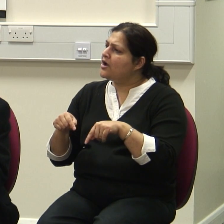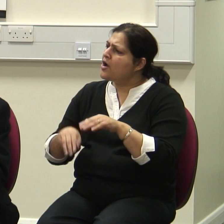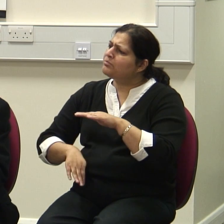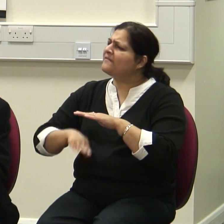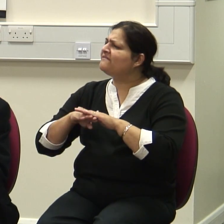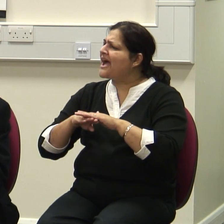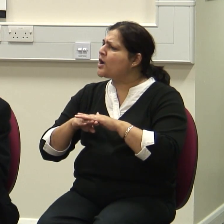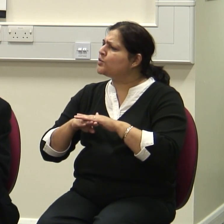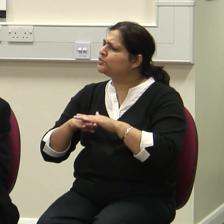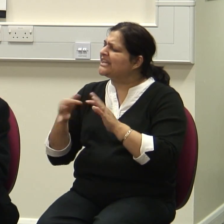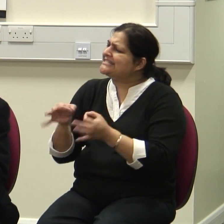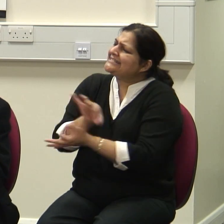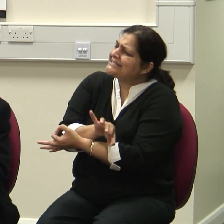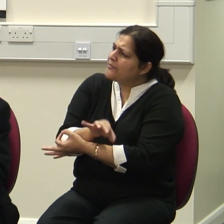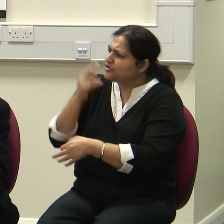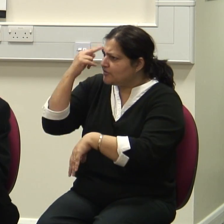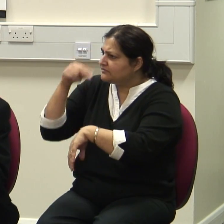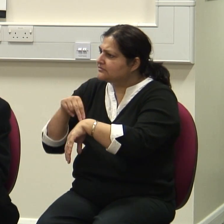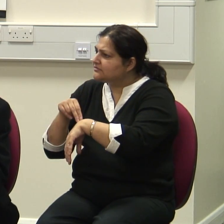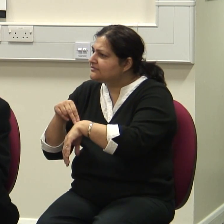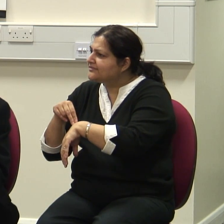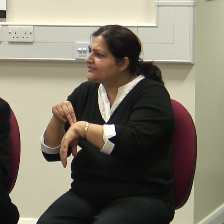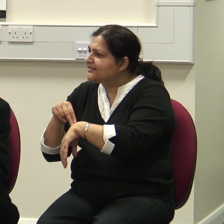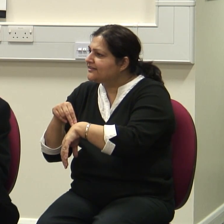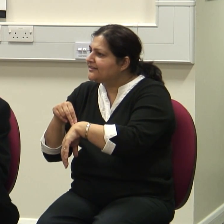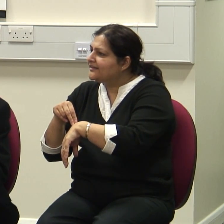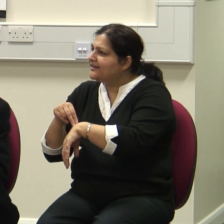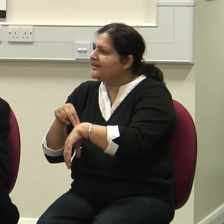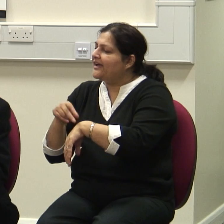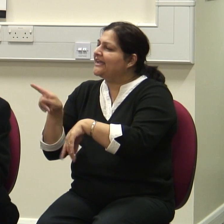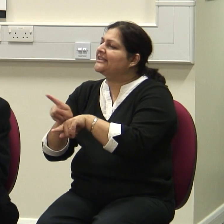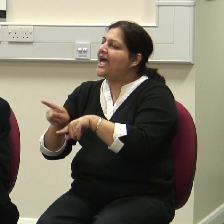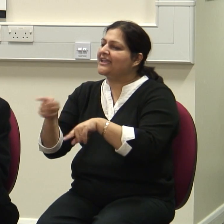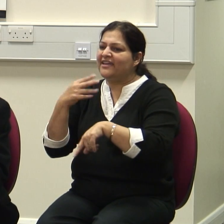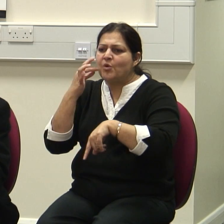itself as dermatology, that you come to a doctor and so on – and this is actually